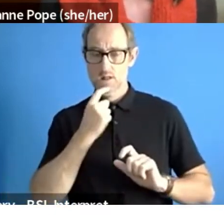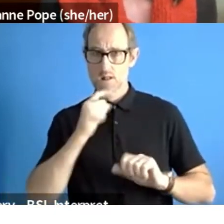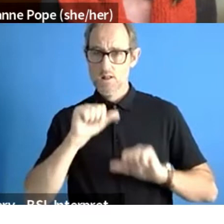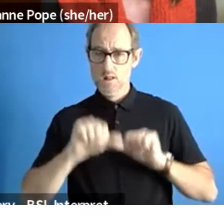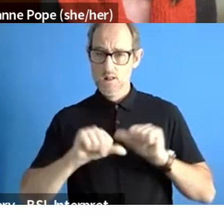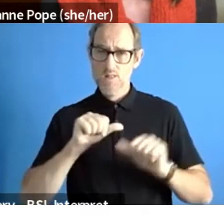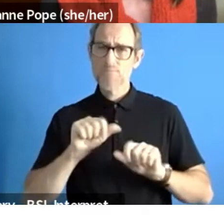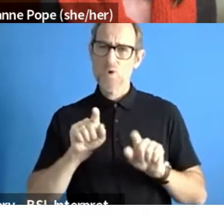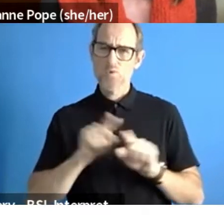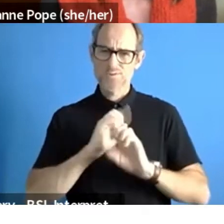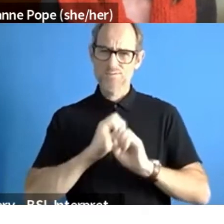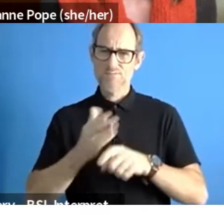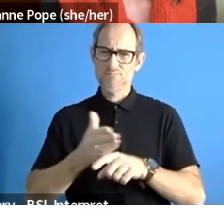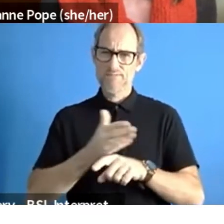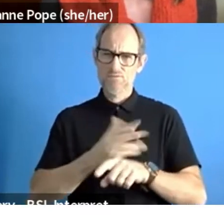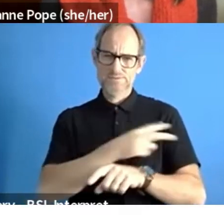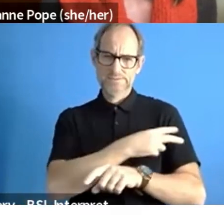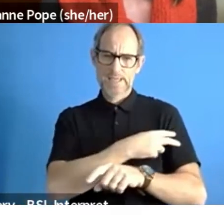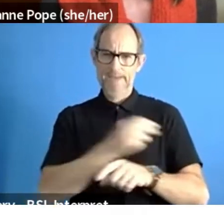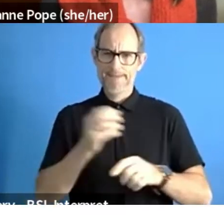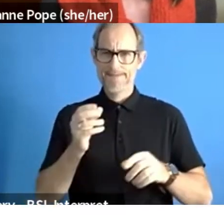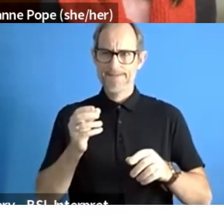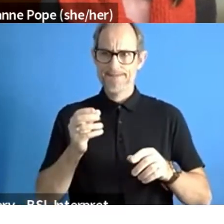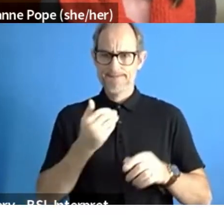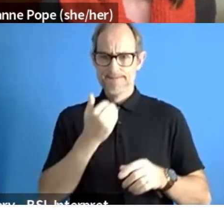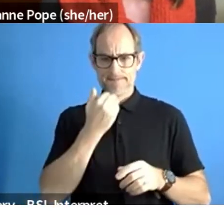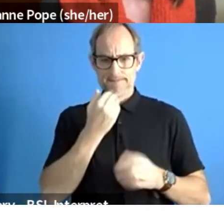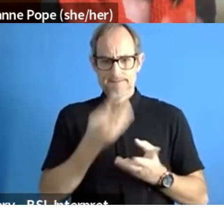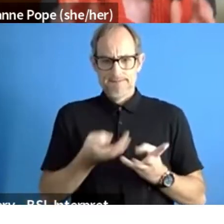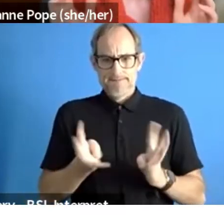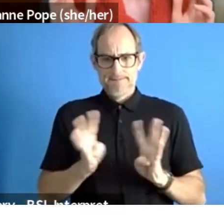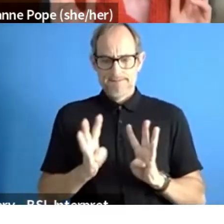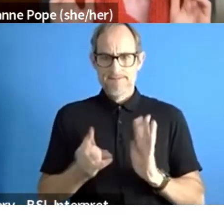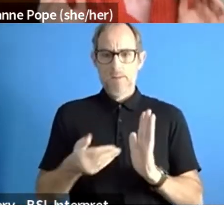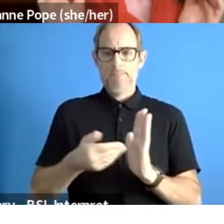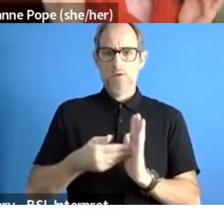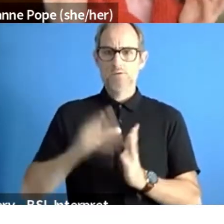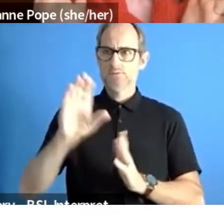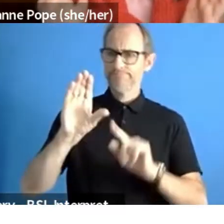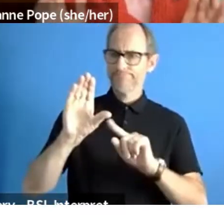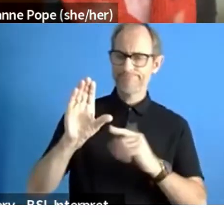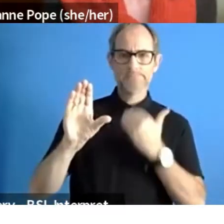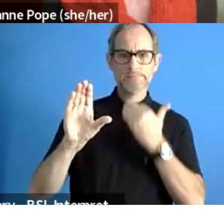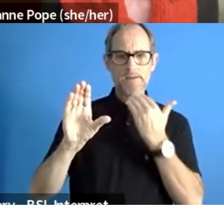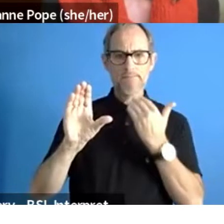capacity and lots of demands on our shoulder so while it's been the top